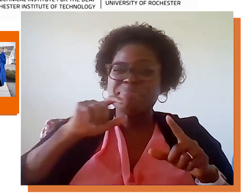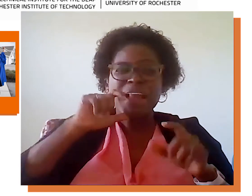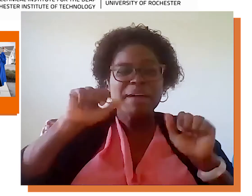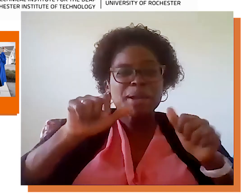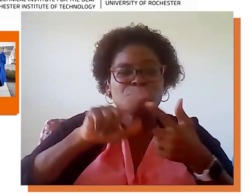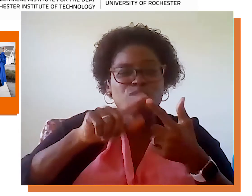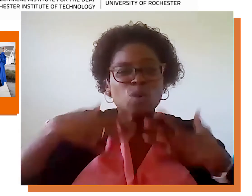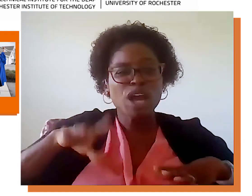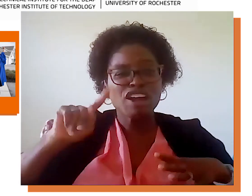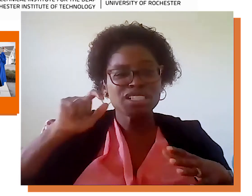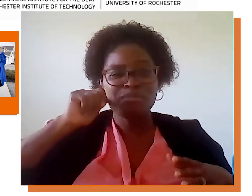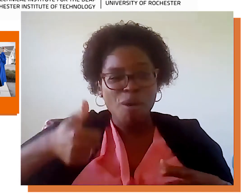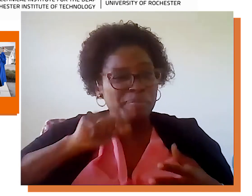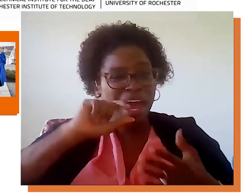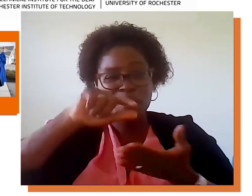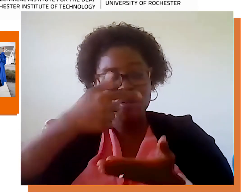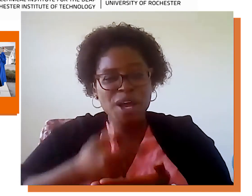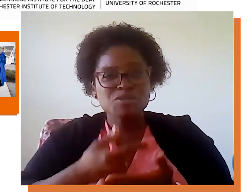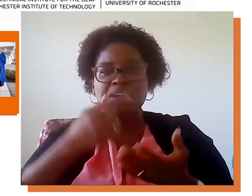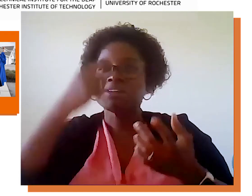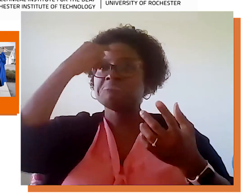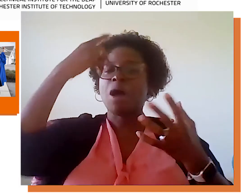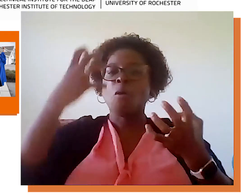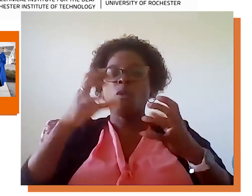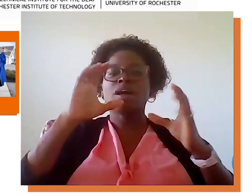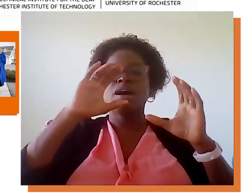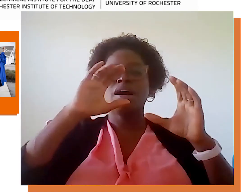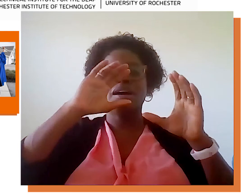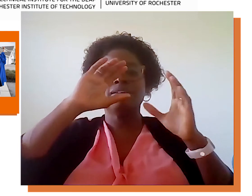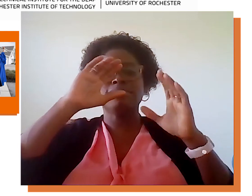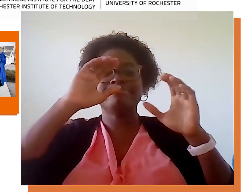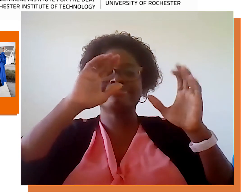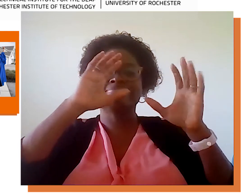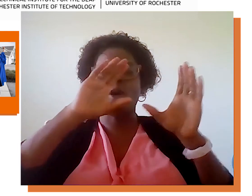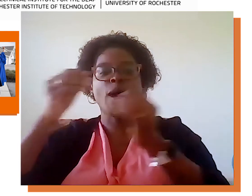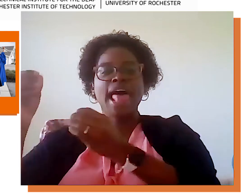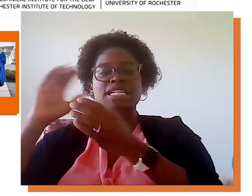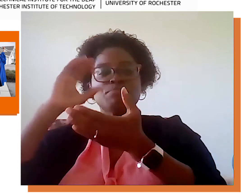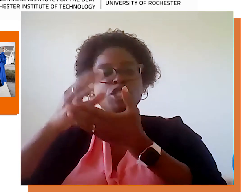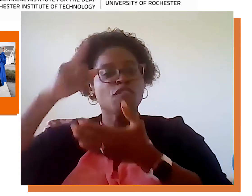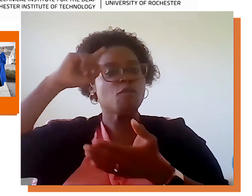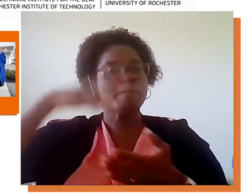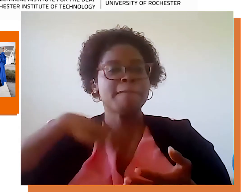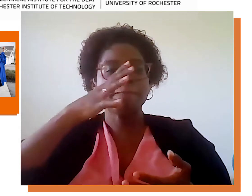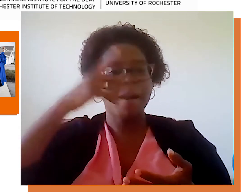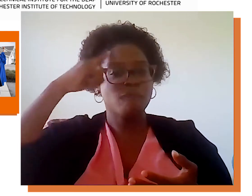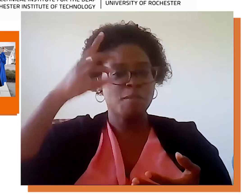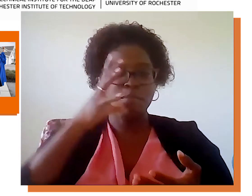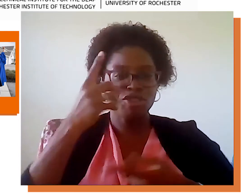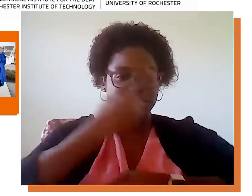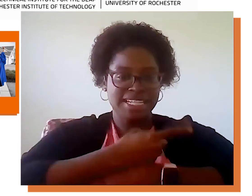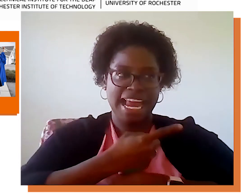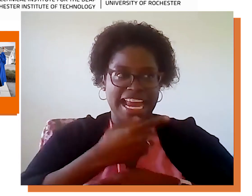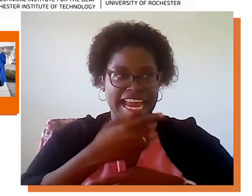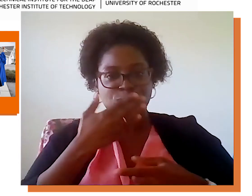"in my new cap and gown with my degree "because I'm supposed to be graduating "but it's not happening, "and I'd really like a picture of this really special day